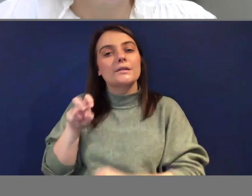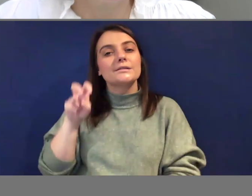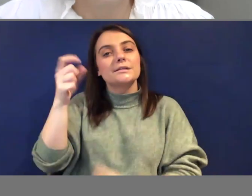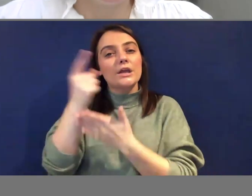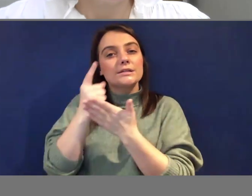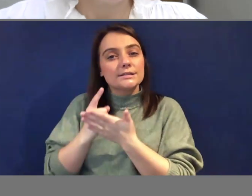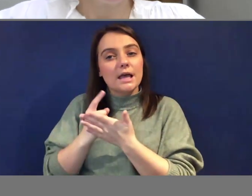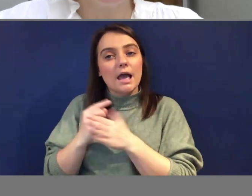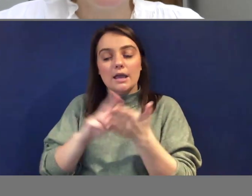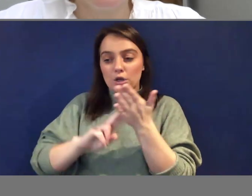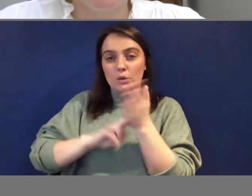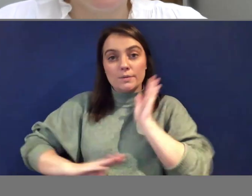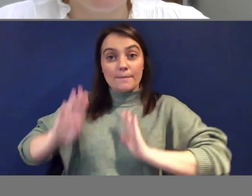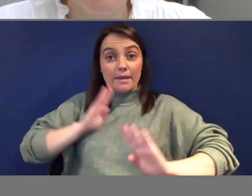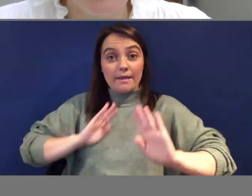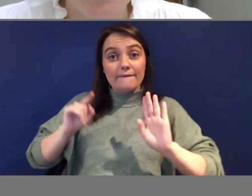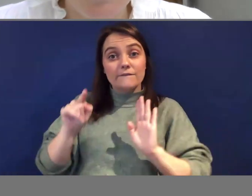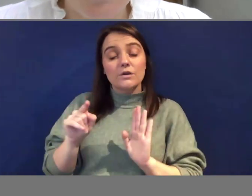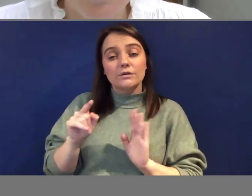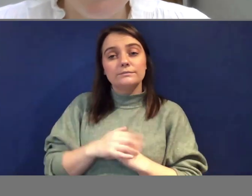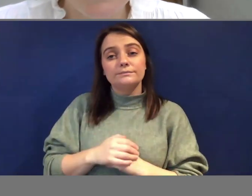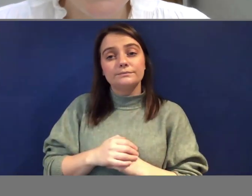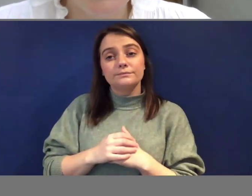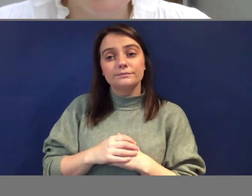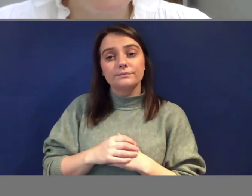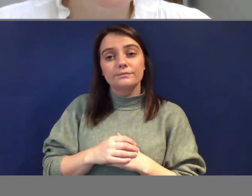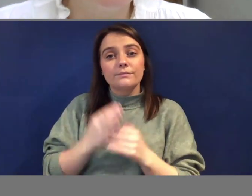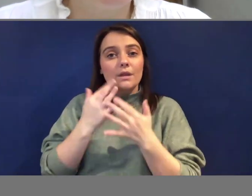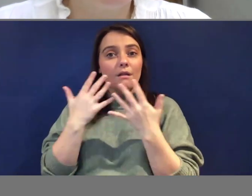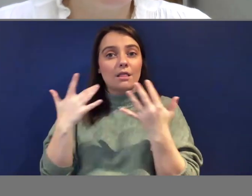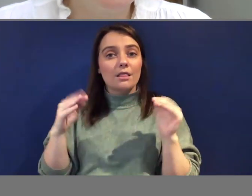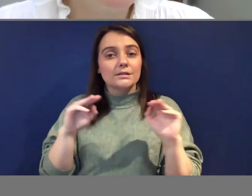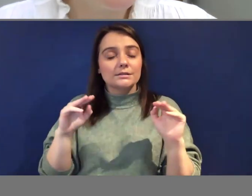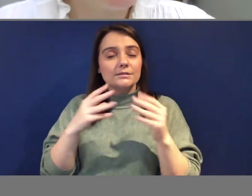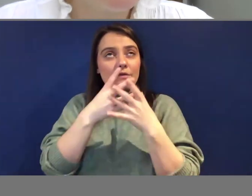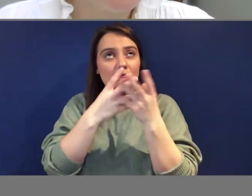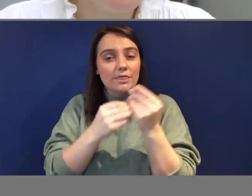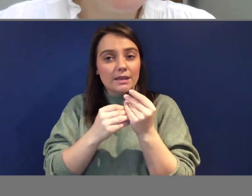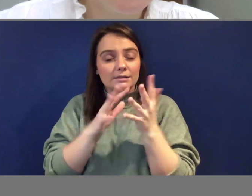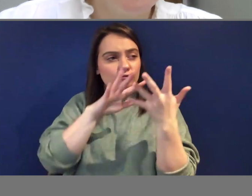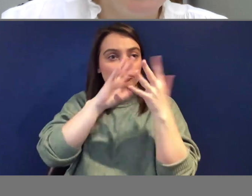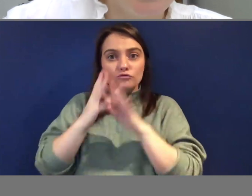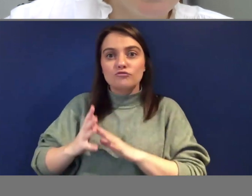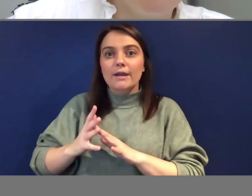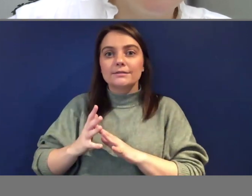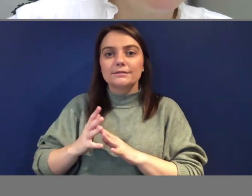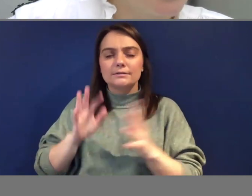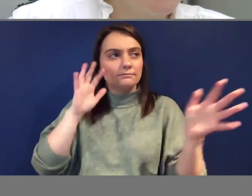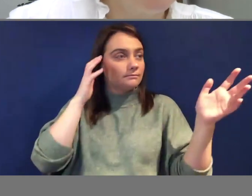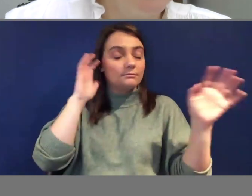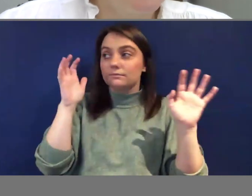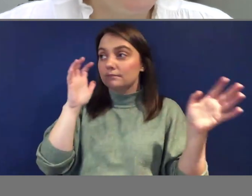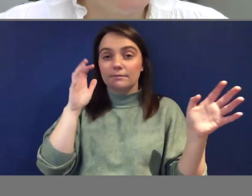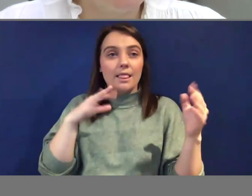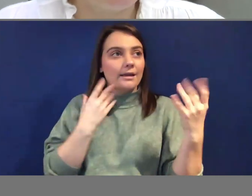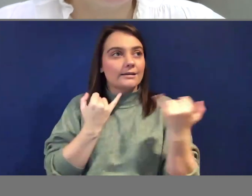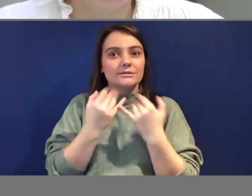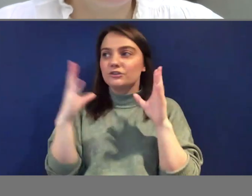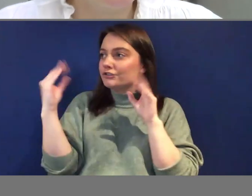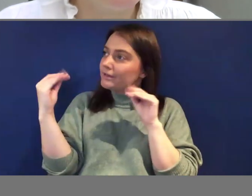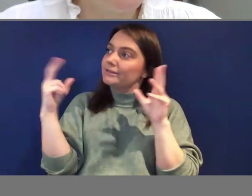users behavior there are plenty of things that can distract people on stairs so chatting of which I'd